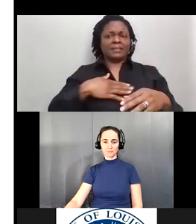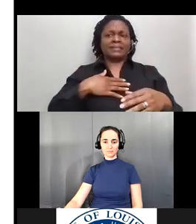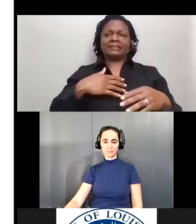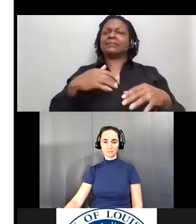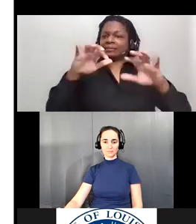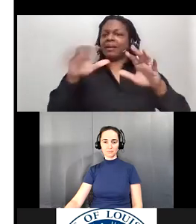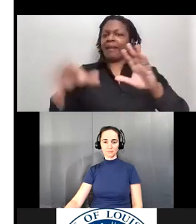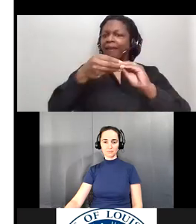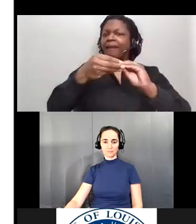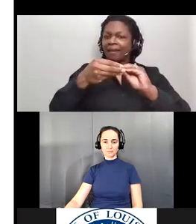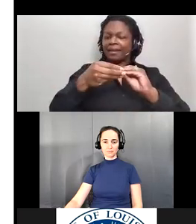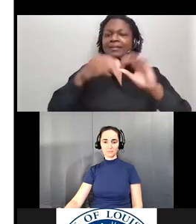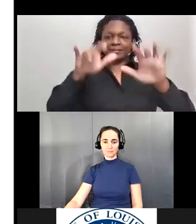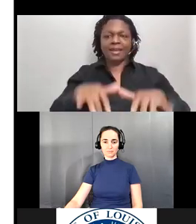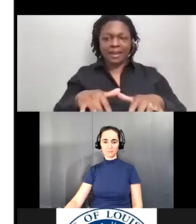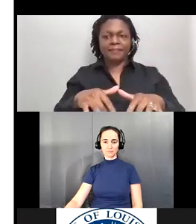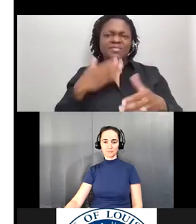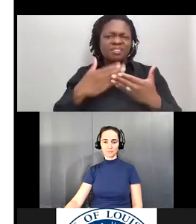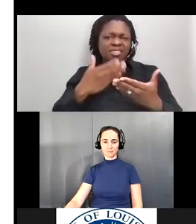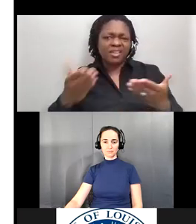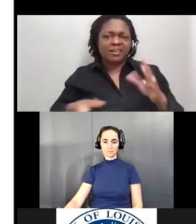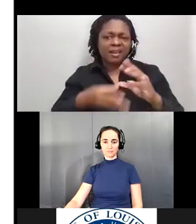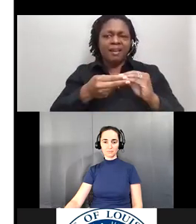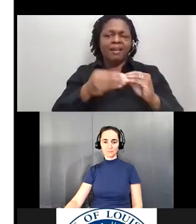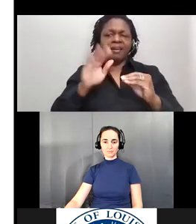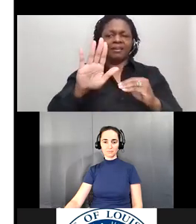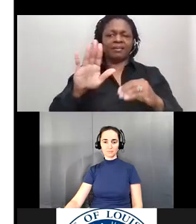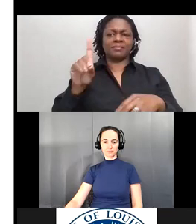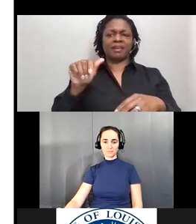flag my home address, and let them know 15:49:58 that information but then ask them